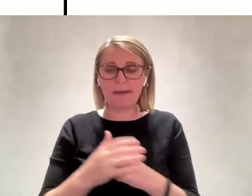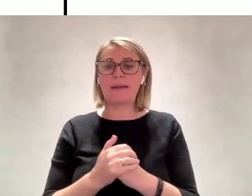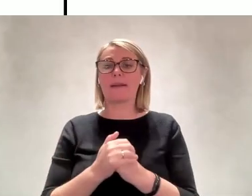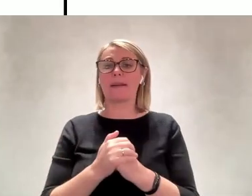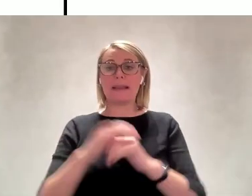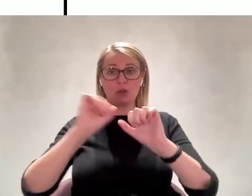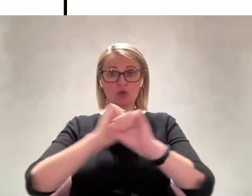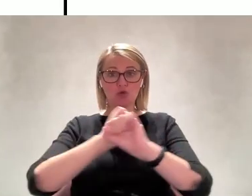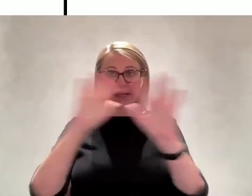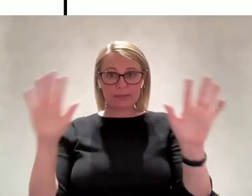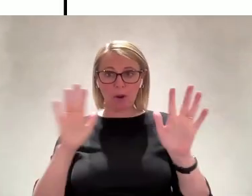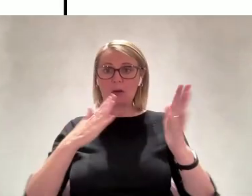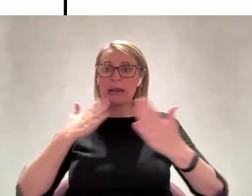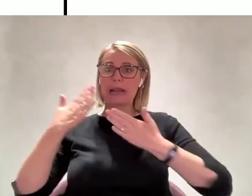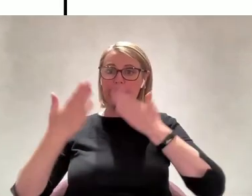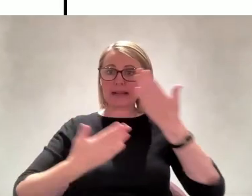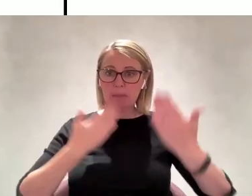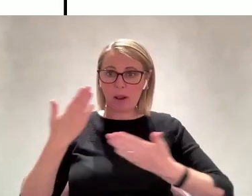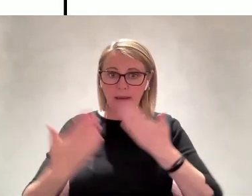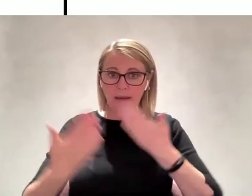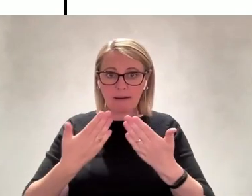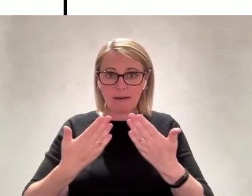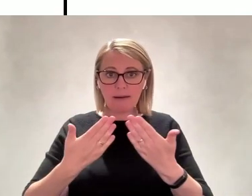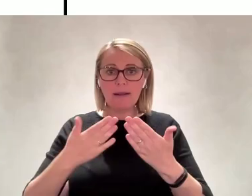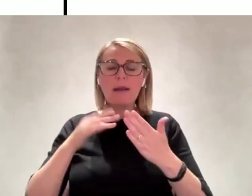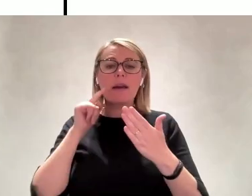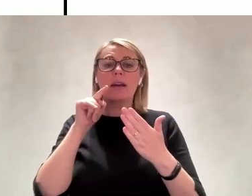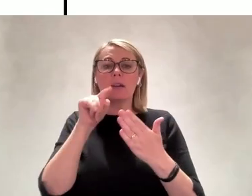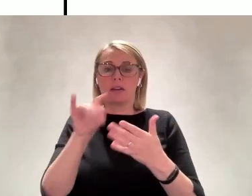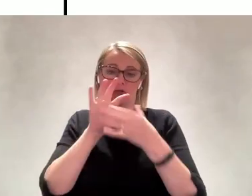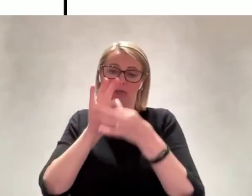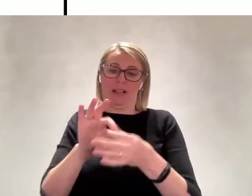The transparency and explainability behind